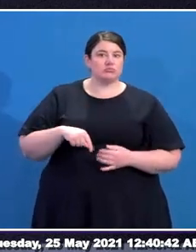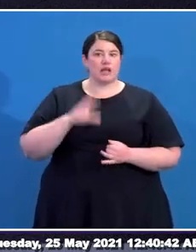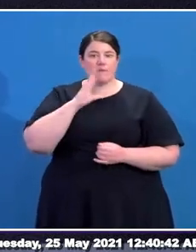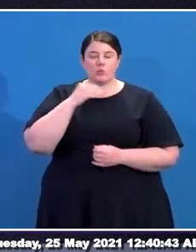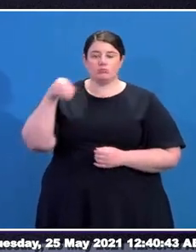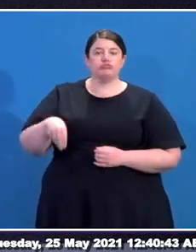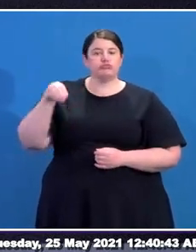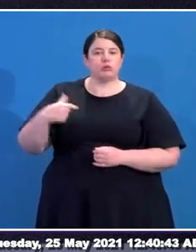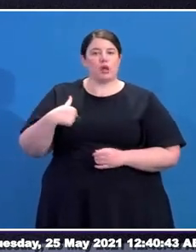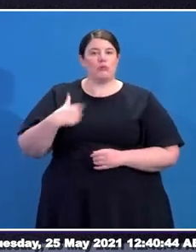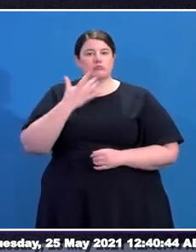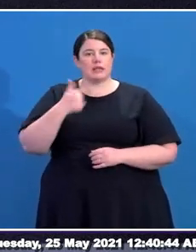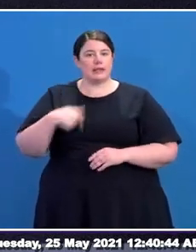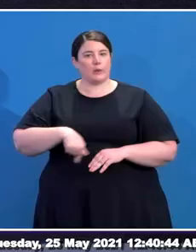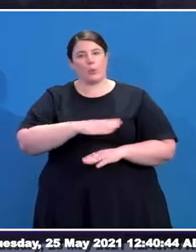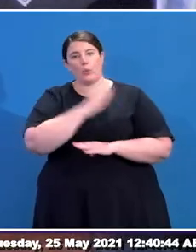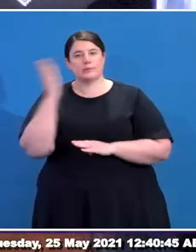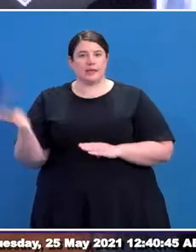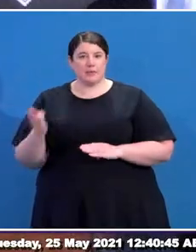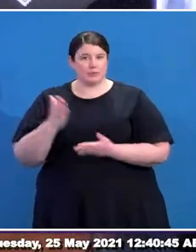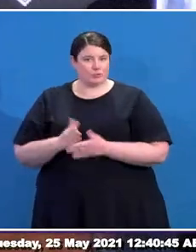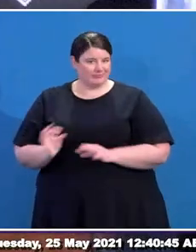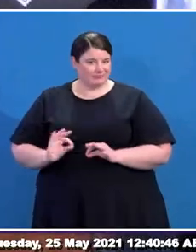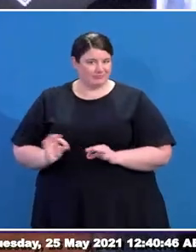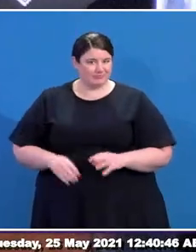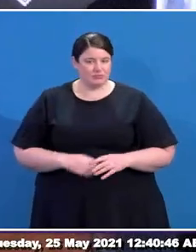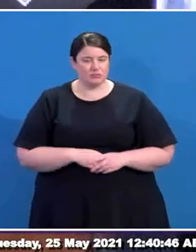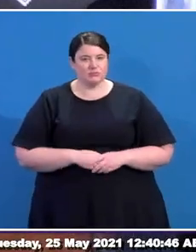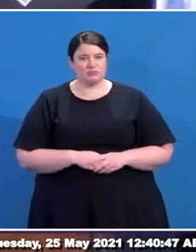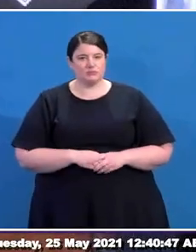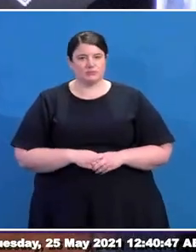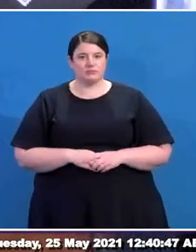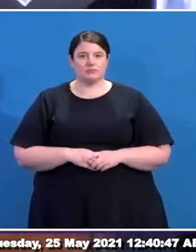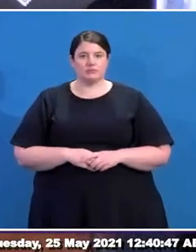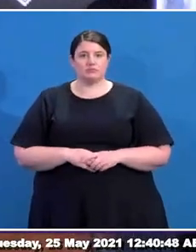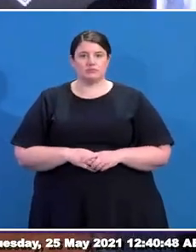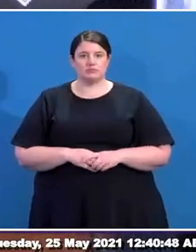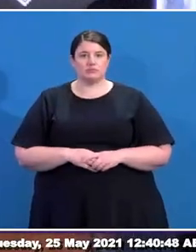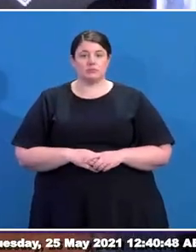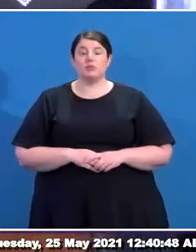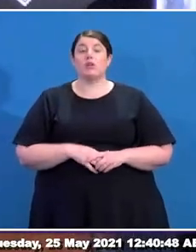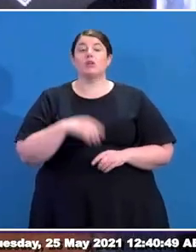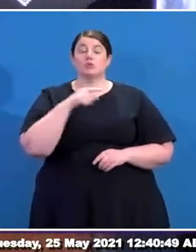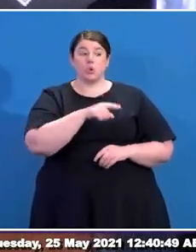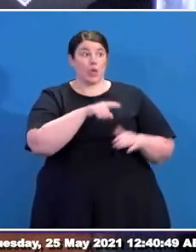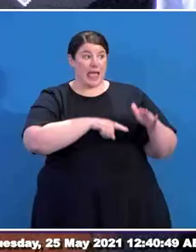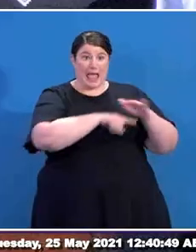This incident that occurred on the outing and then Carl's injury on the way home --- SOPHIA: Yes.